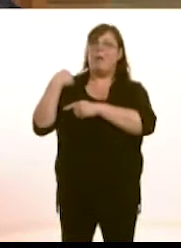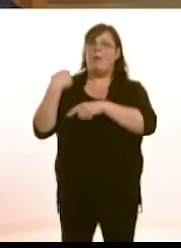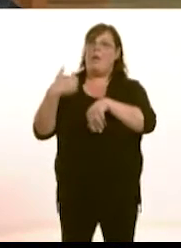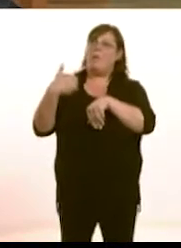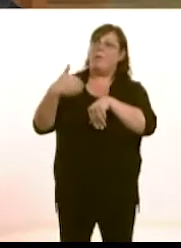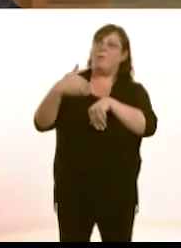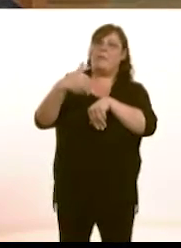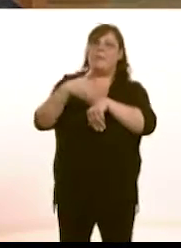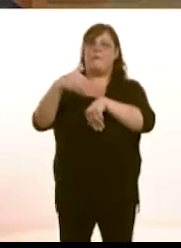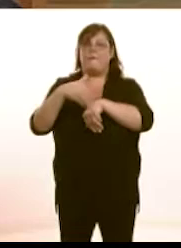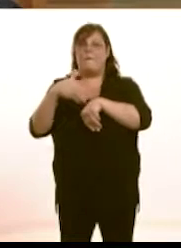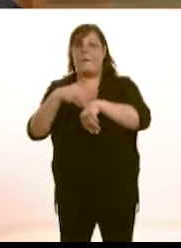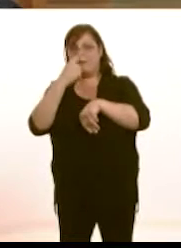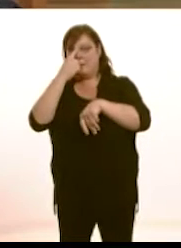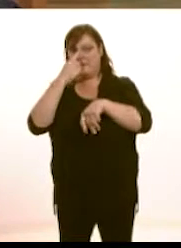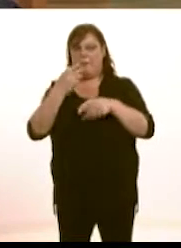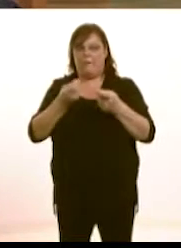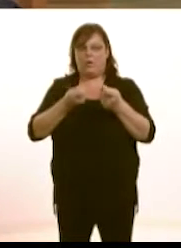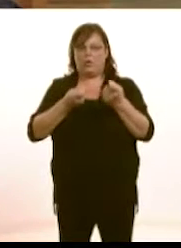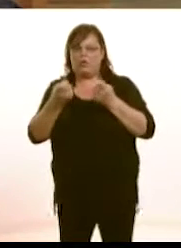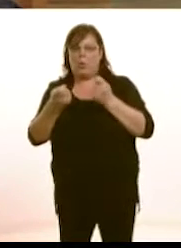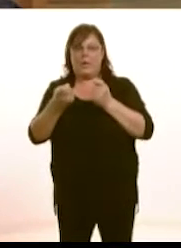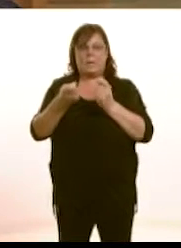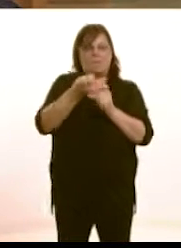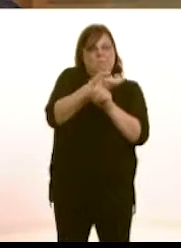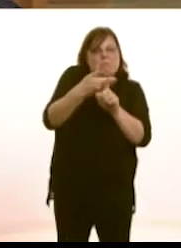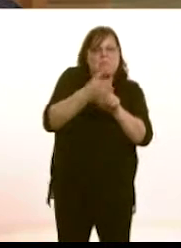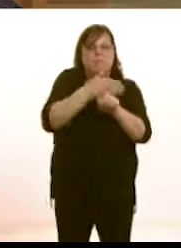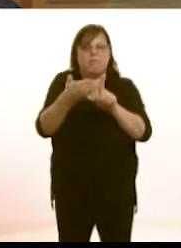or coercive behaviour, only a handful of charges have been brought.